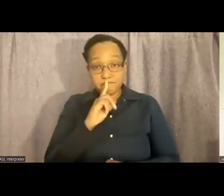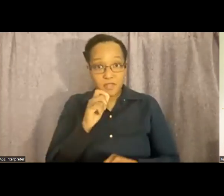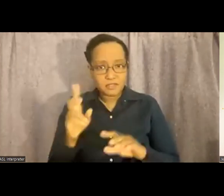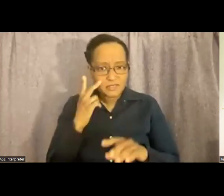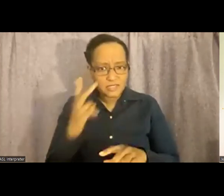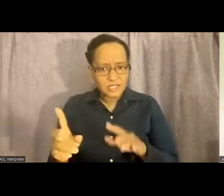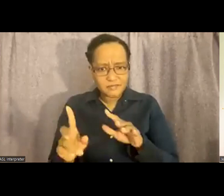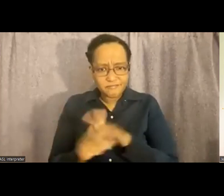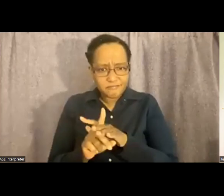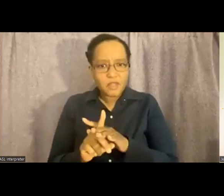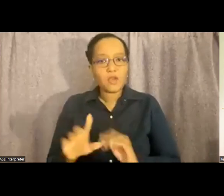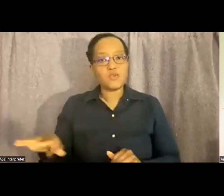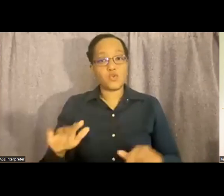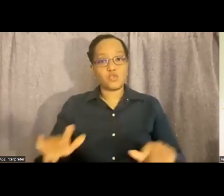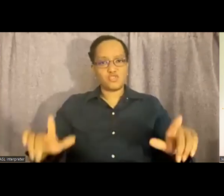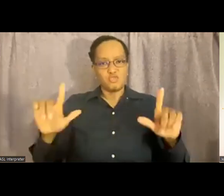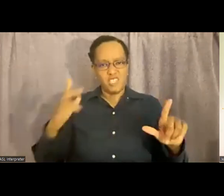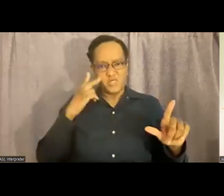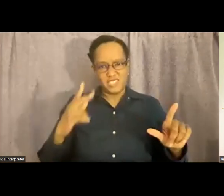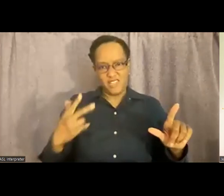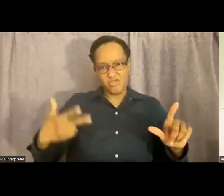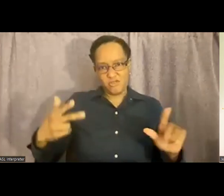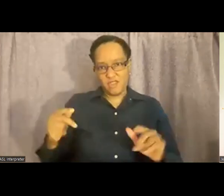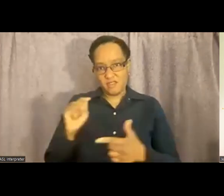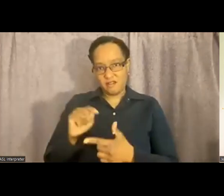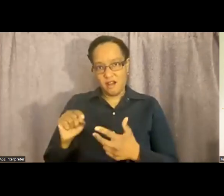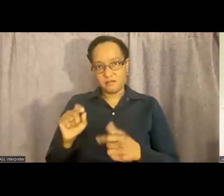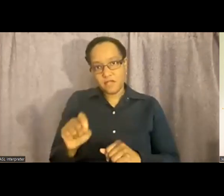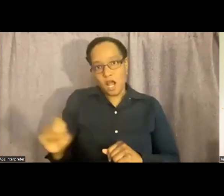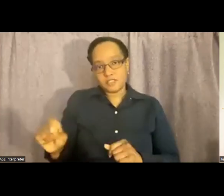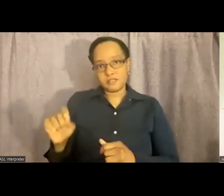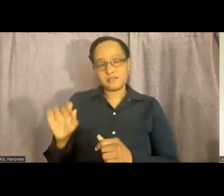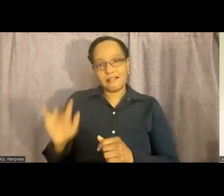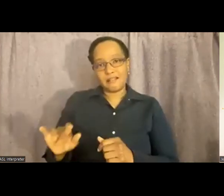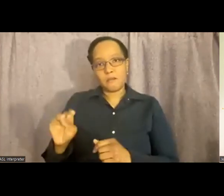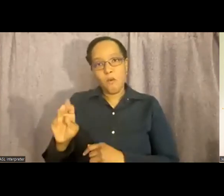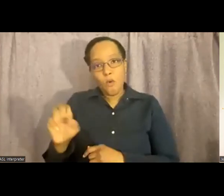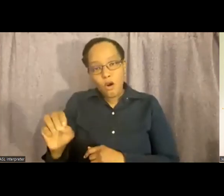you should see three dots, which is a more and you can click on captions and show captions.